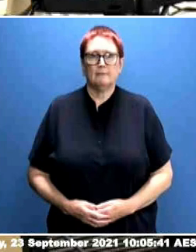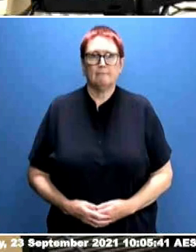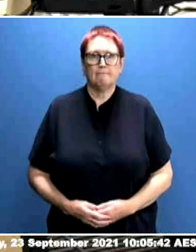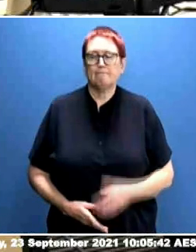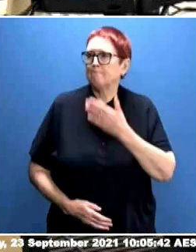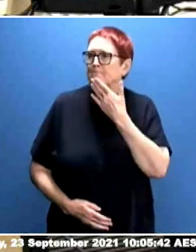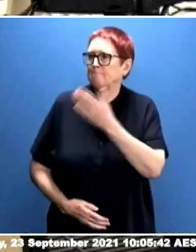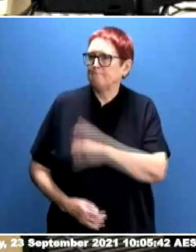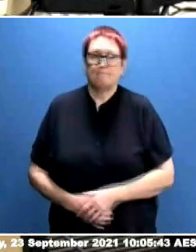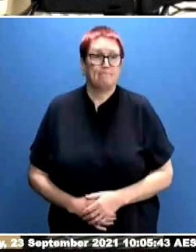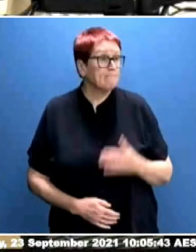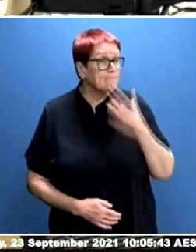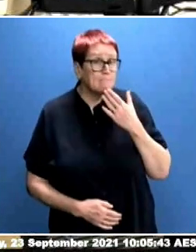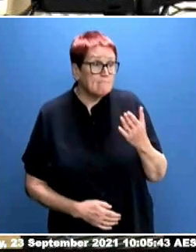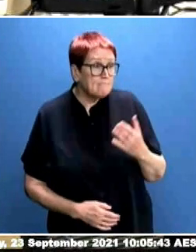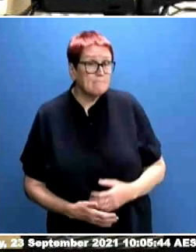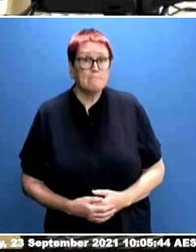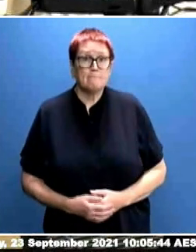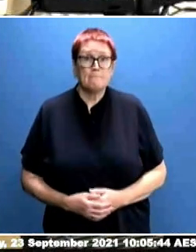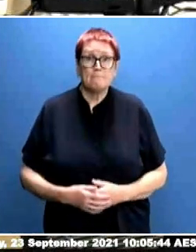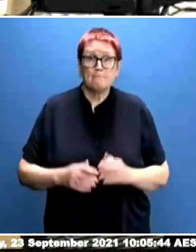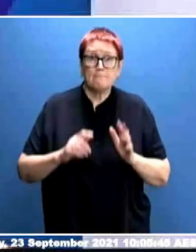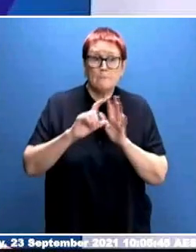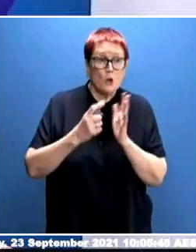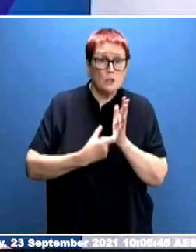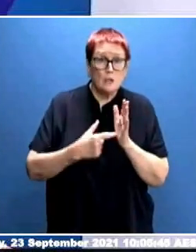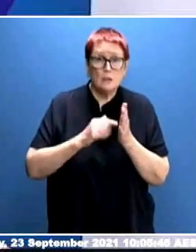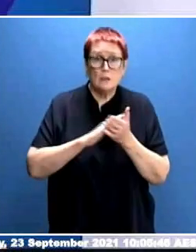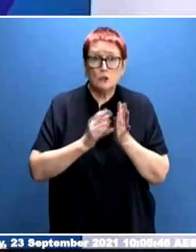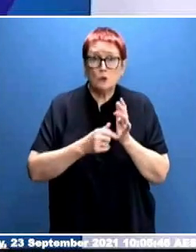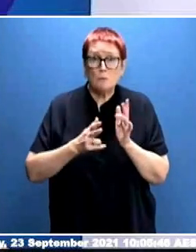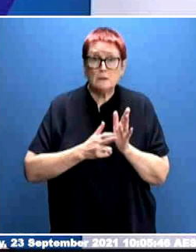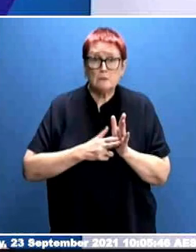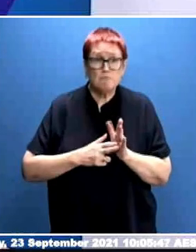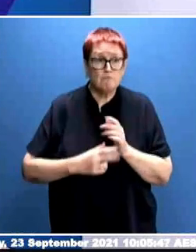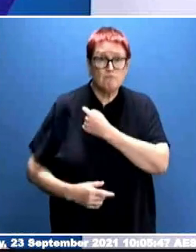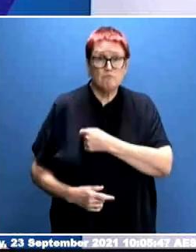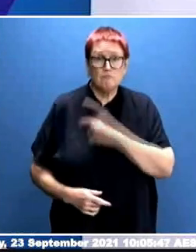Thank you, Chair. Should now Dr Thompson be affirmed? Yes, thank you, Chair.